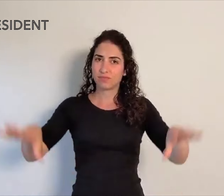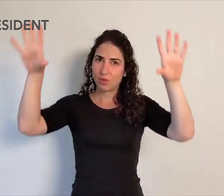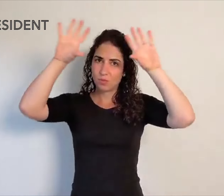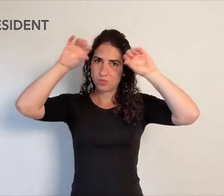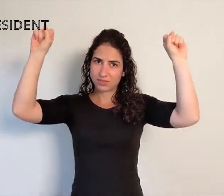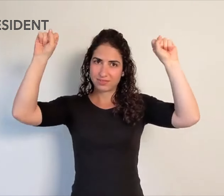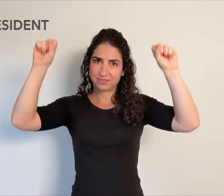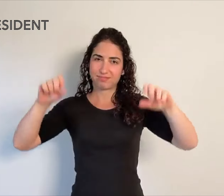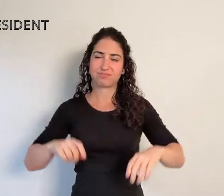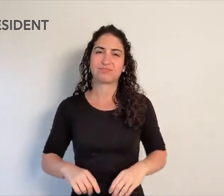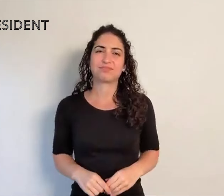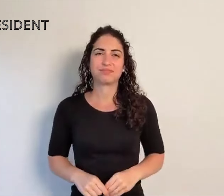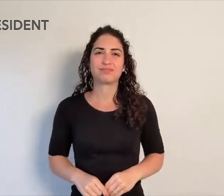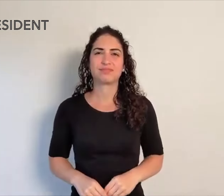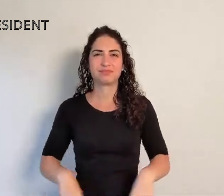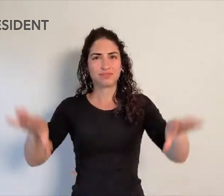PRESIDENT